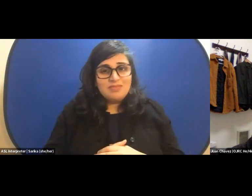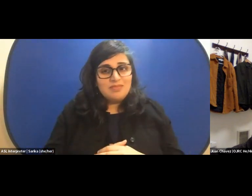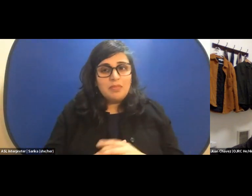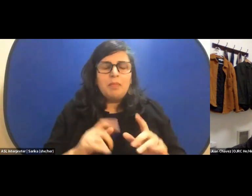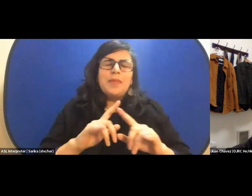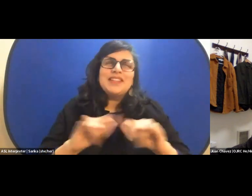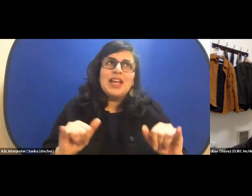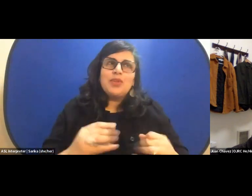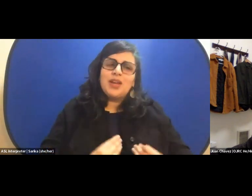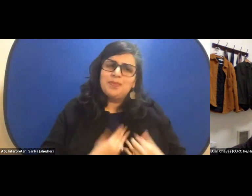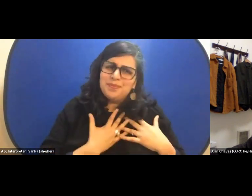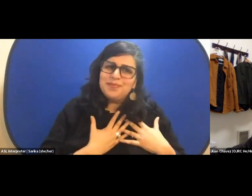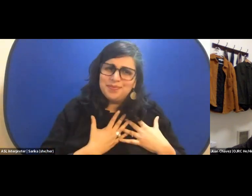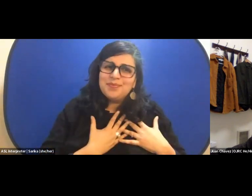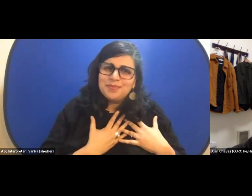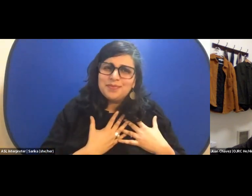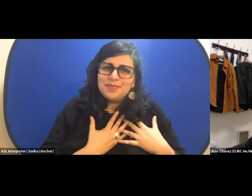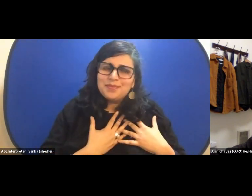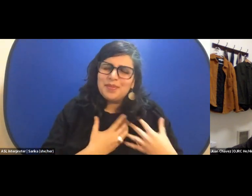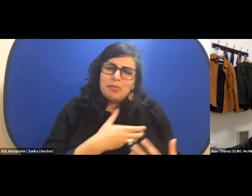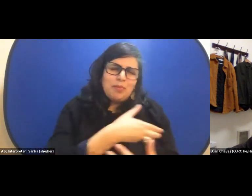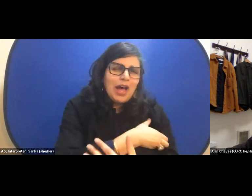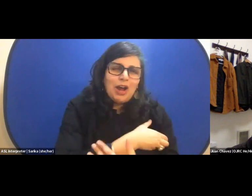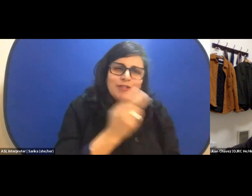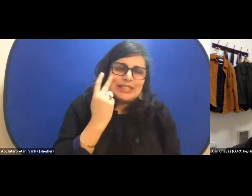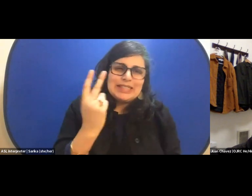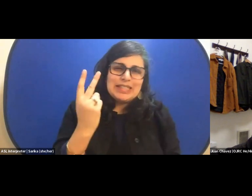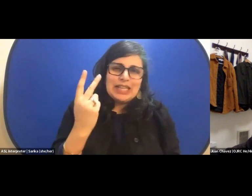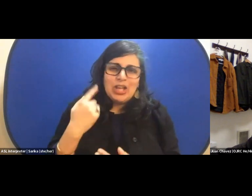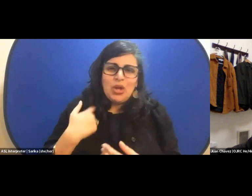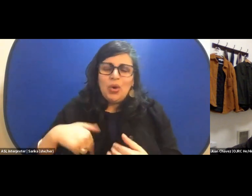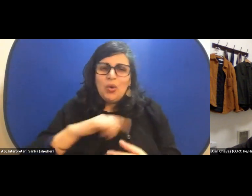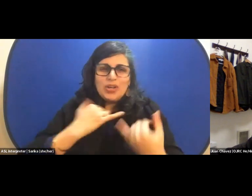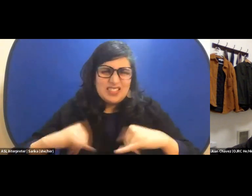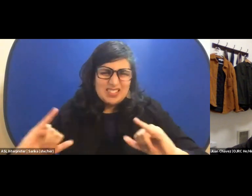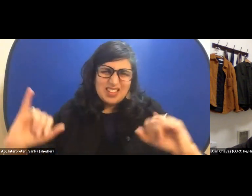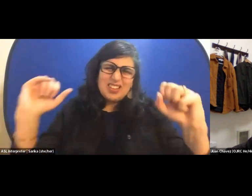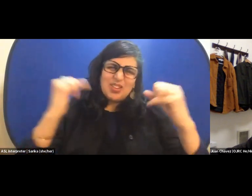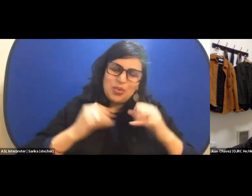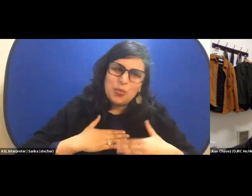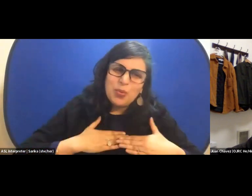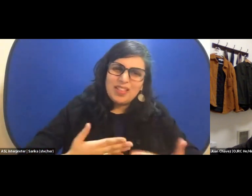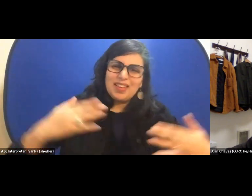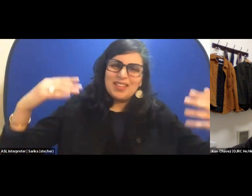to protect the progress that's been made. Shameful in a lot of ways. And invigorating